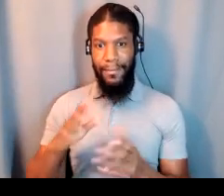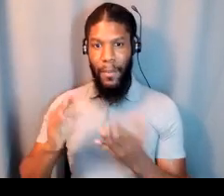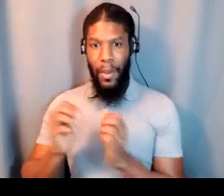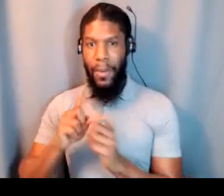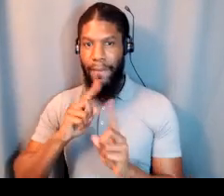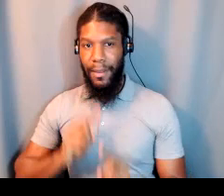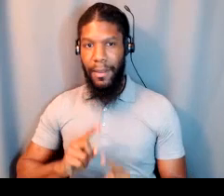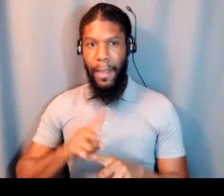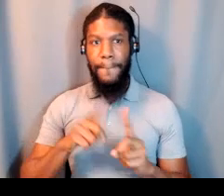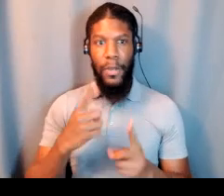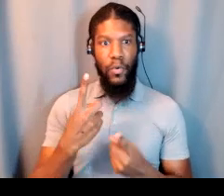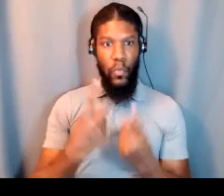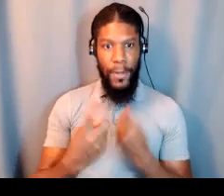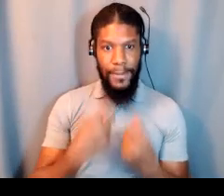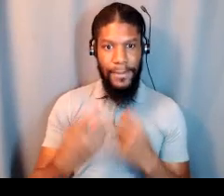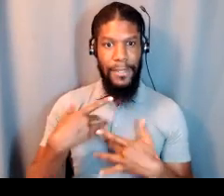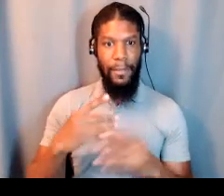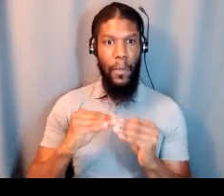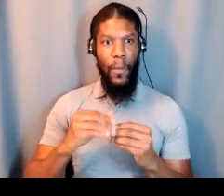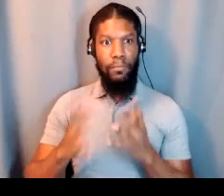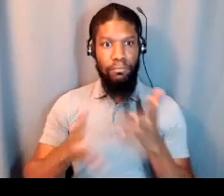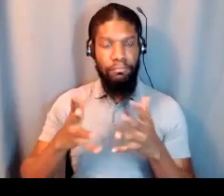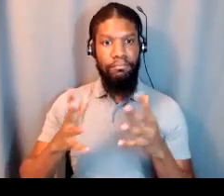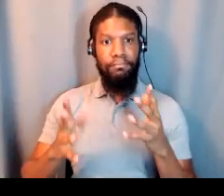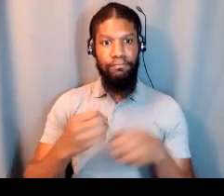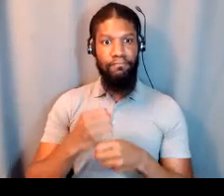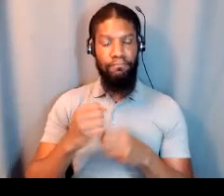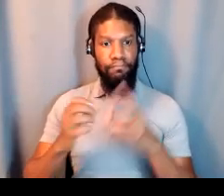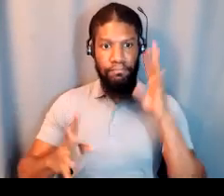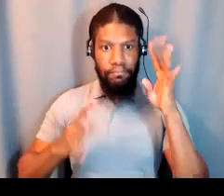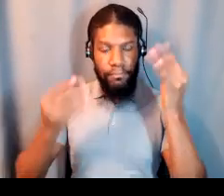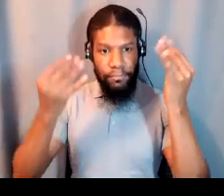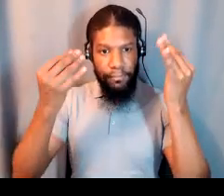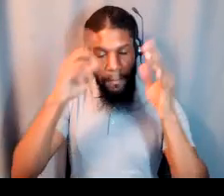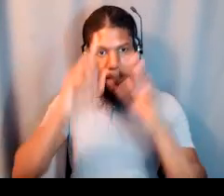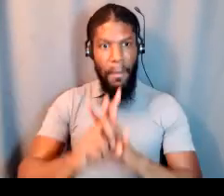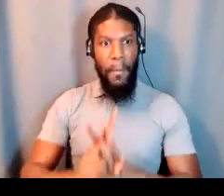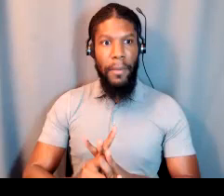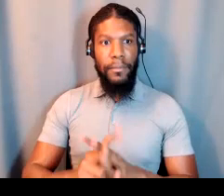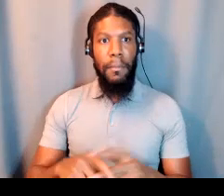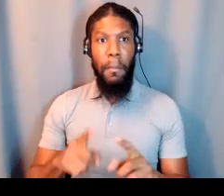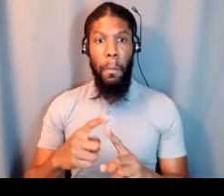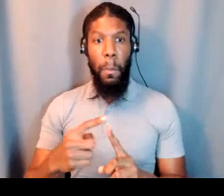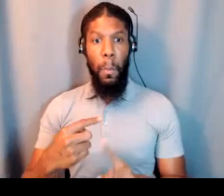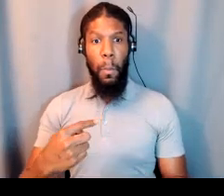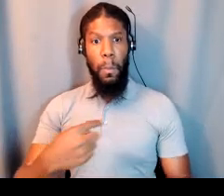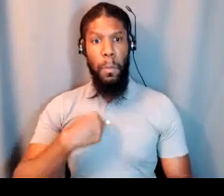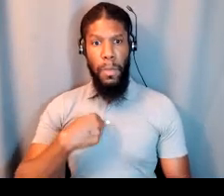and I hope you do too. It was not my intent to be the final say on antiracism in asynchronous consultations. I don t know if anyone really can be.